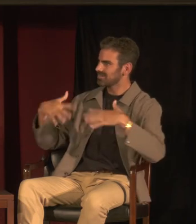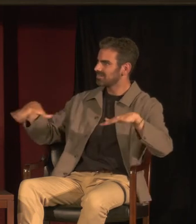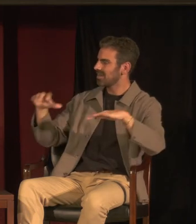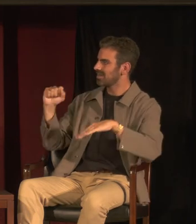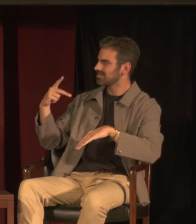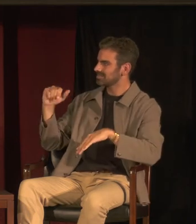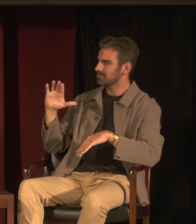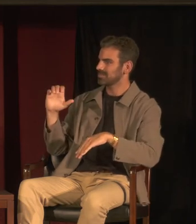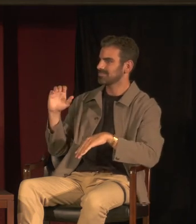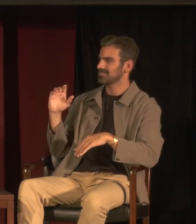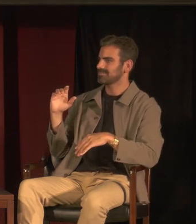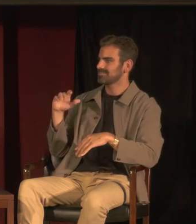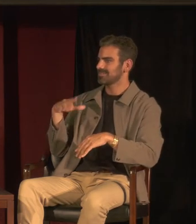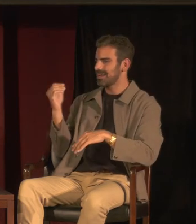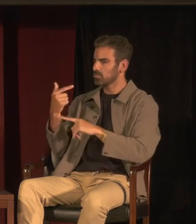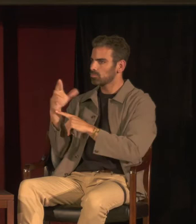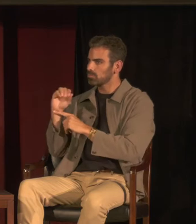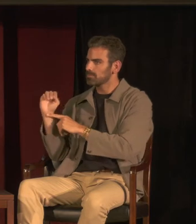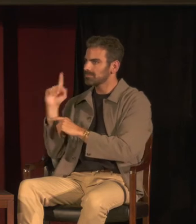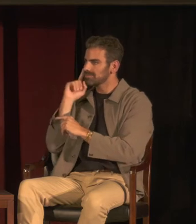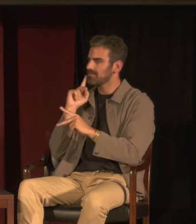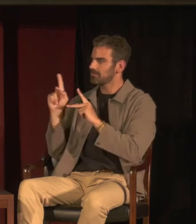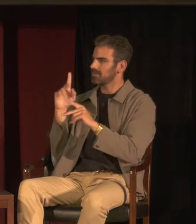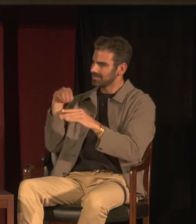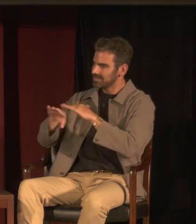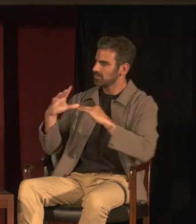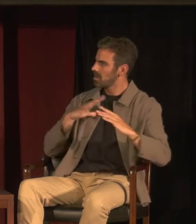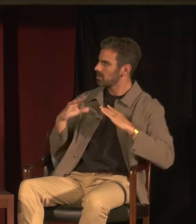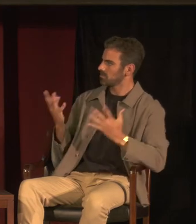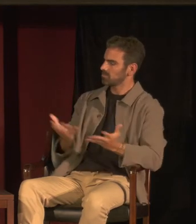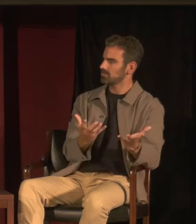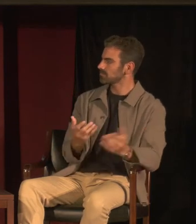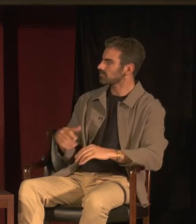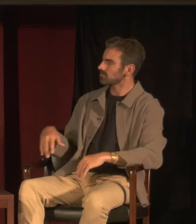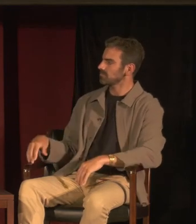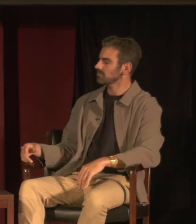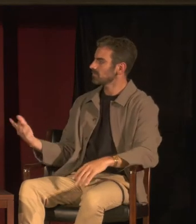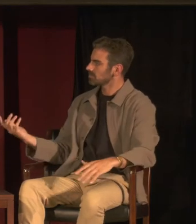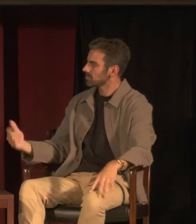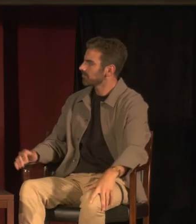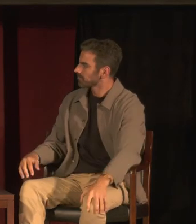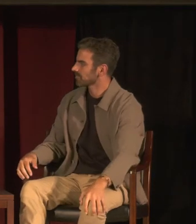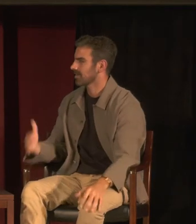And it was my goal because I wanted to show Hollywood that there is more room in the industry for us and that we can, in fact,